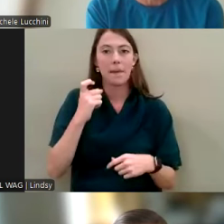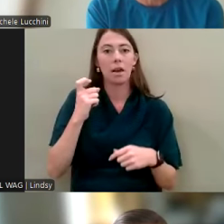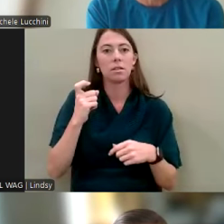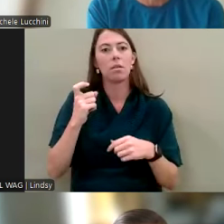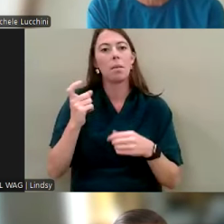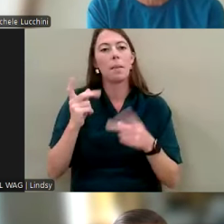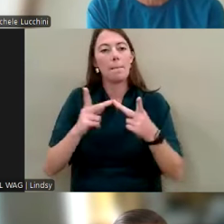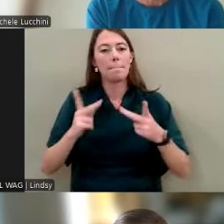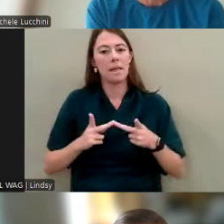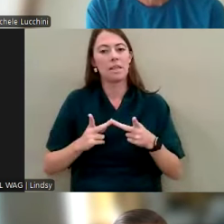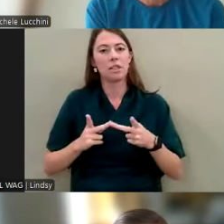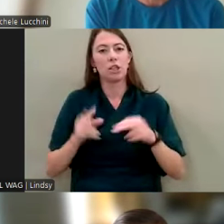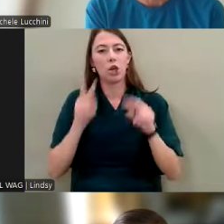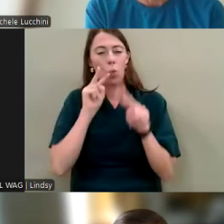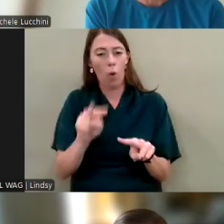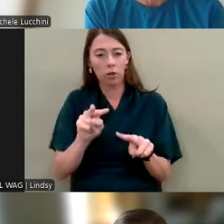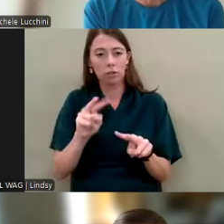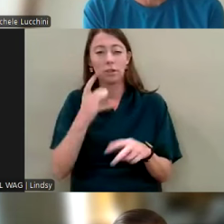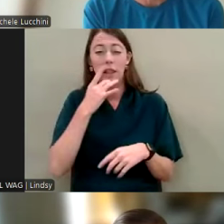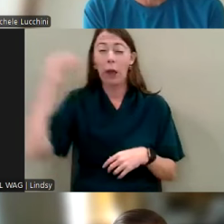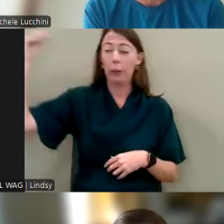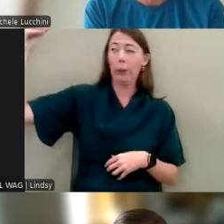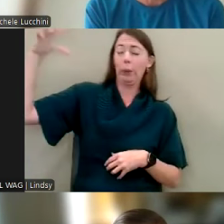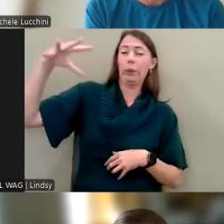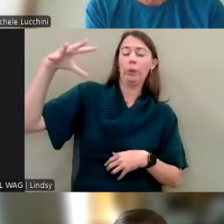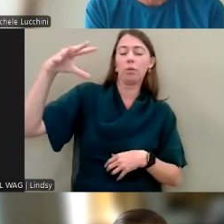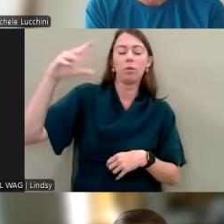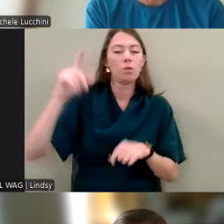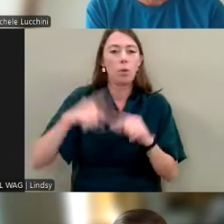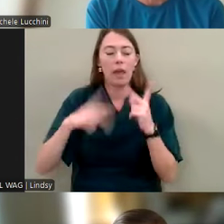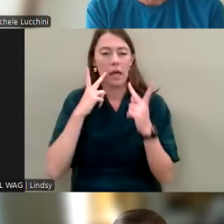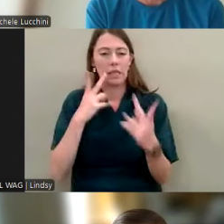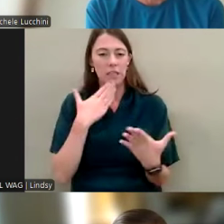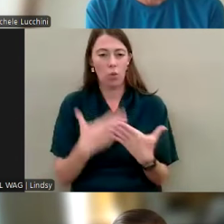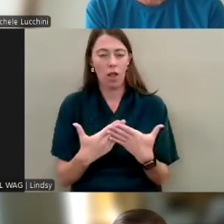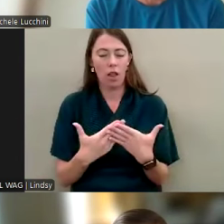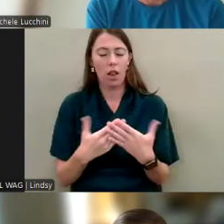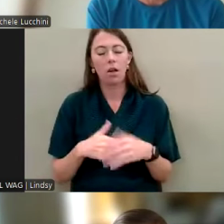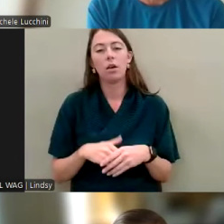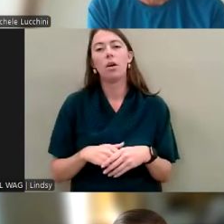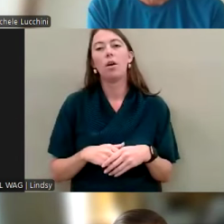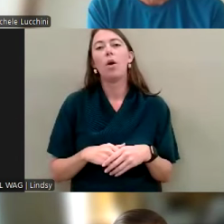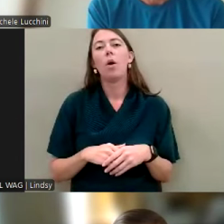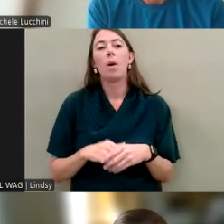customer is not able to distinguish the user controls of the website very well.